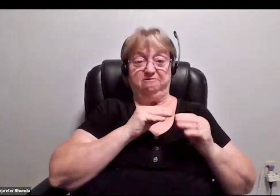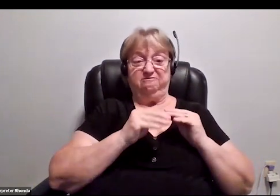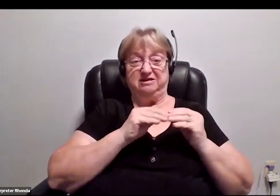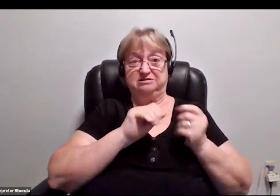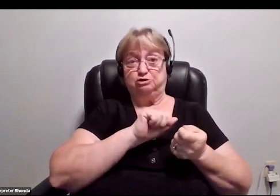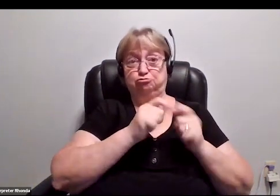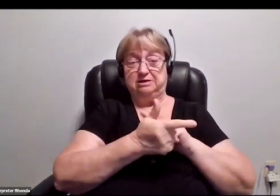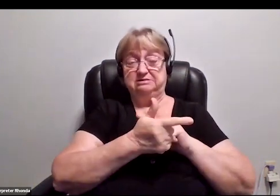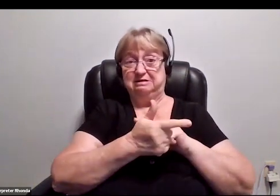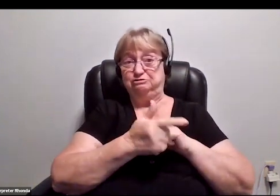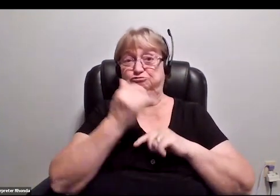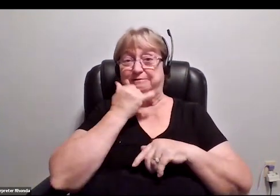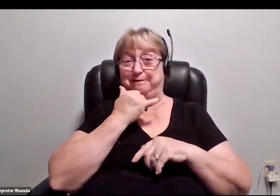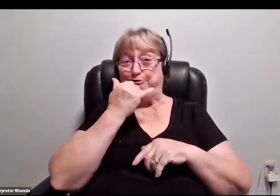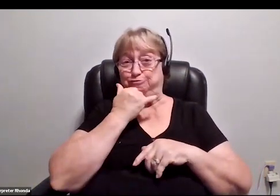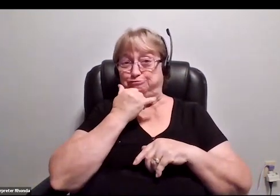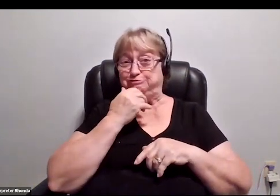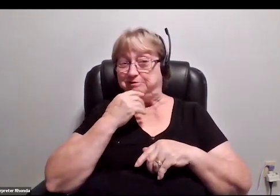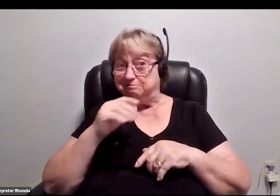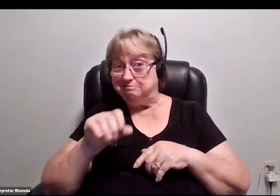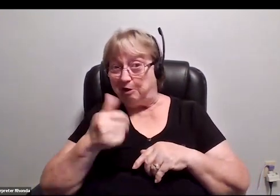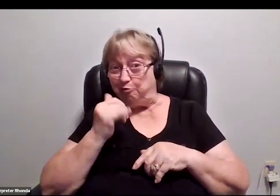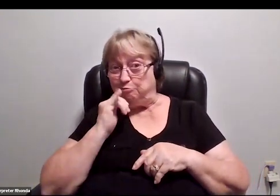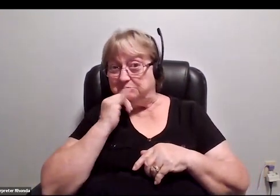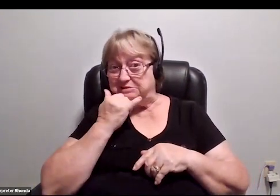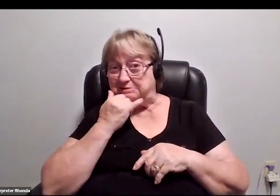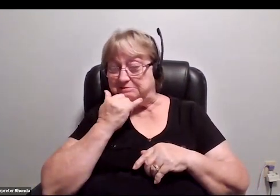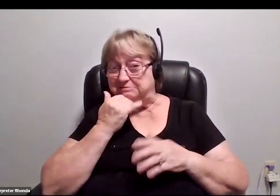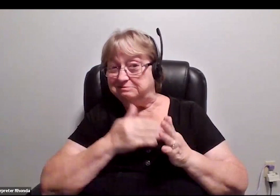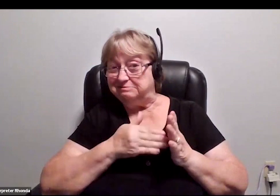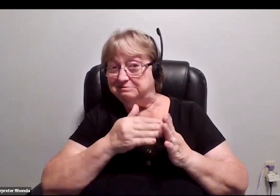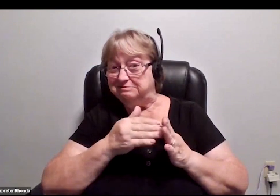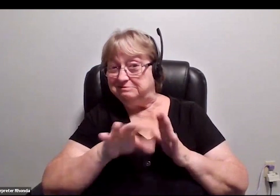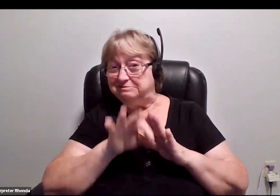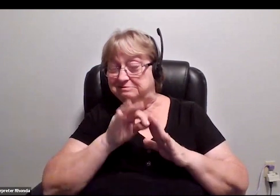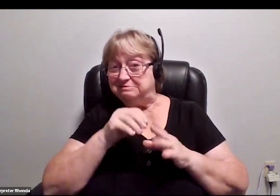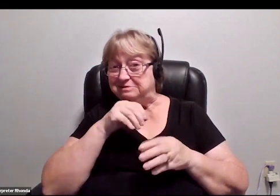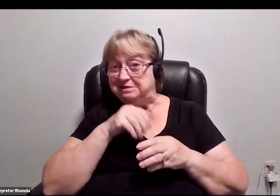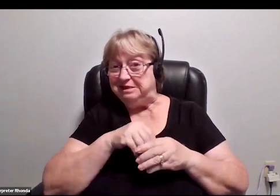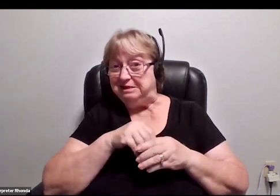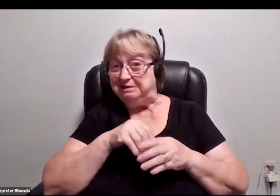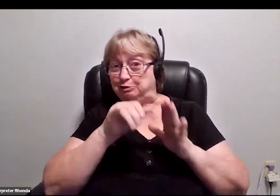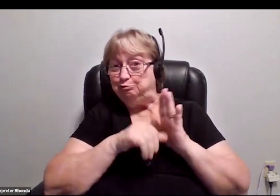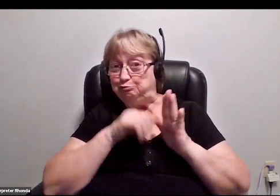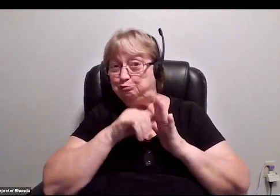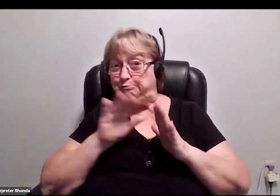and other mistakes often found within YouTube's automatic captions.